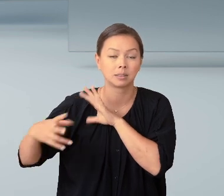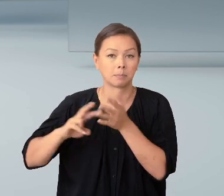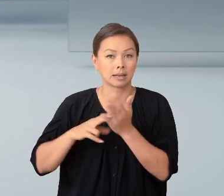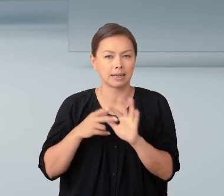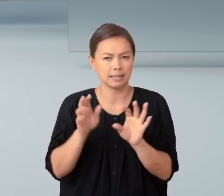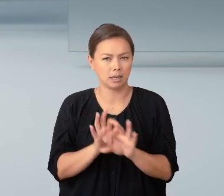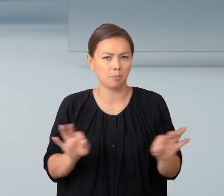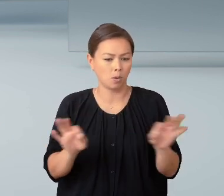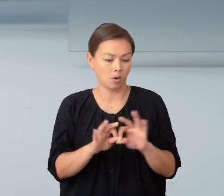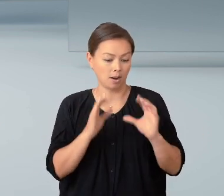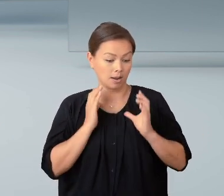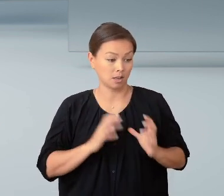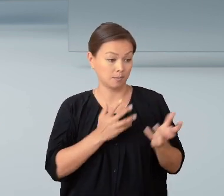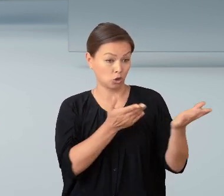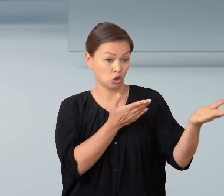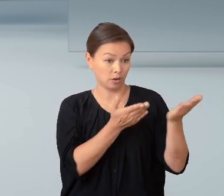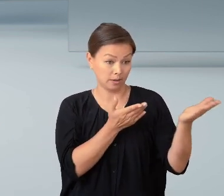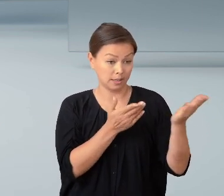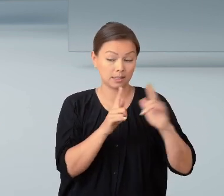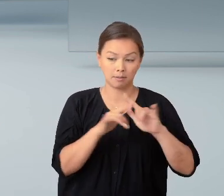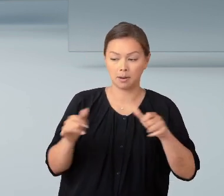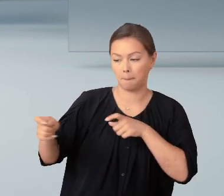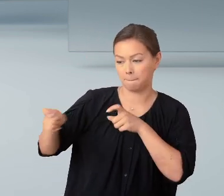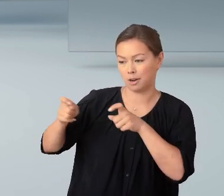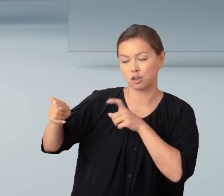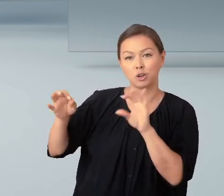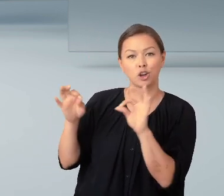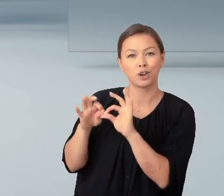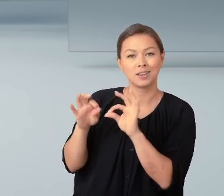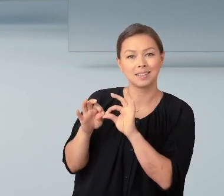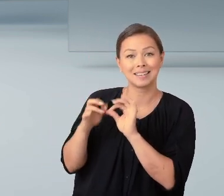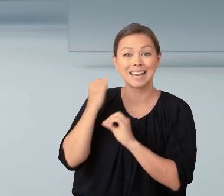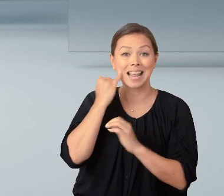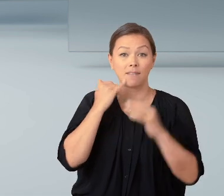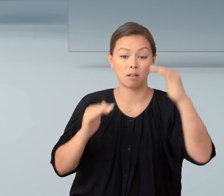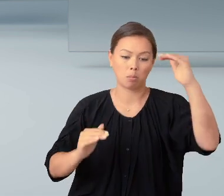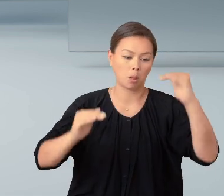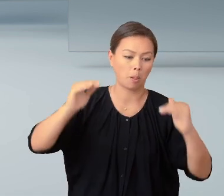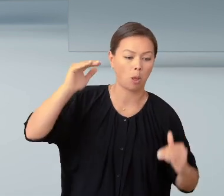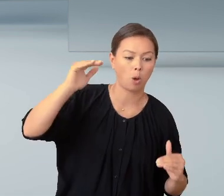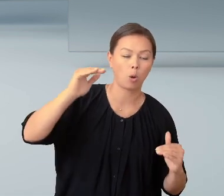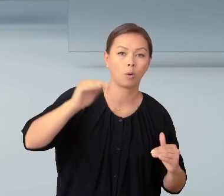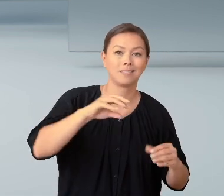managing costs. While low inventory requires less working capital,